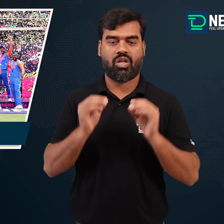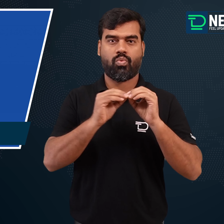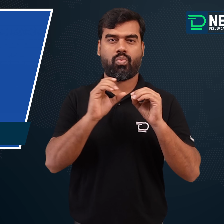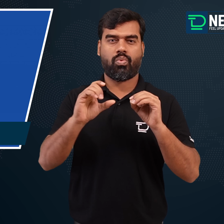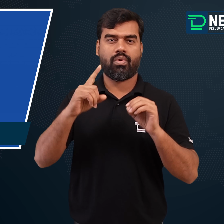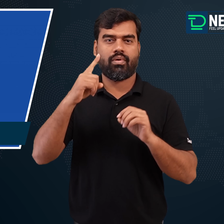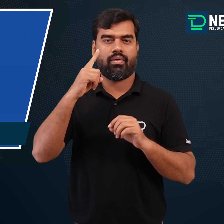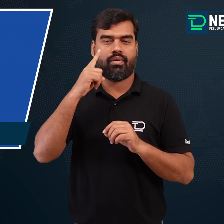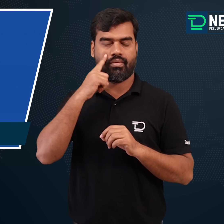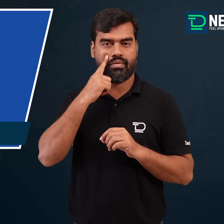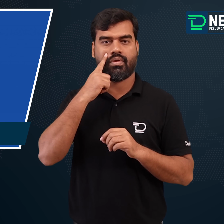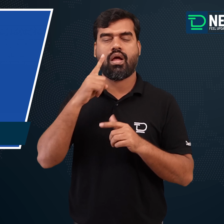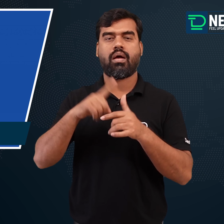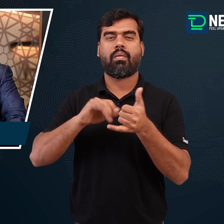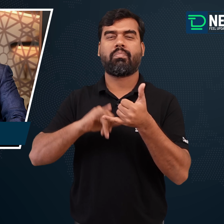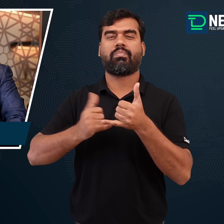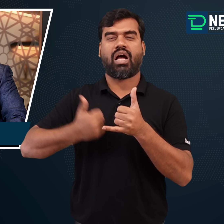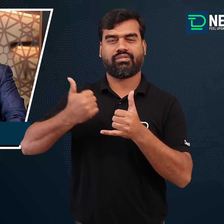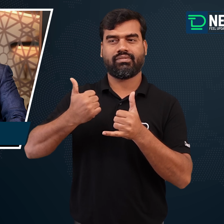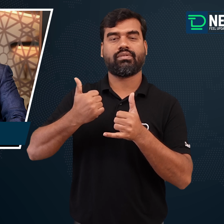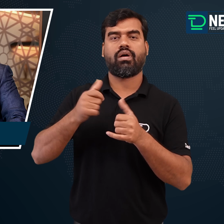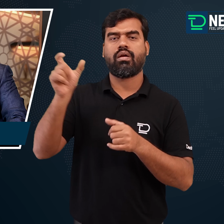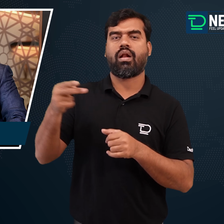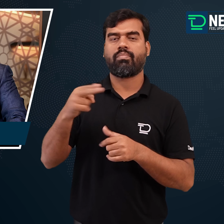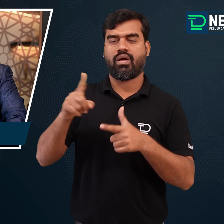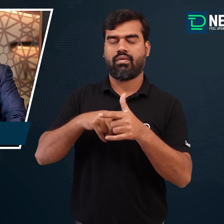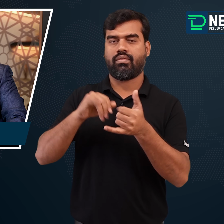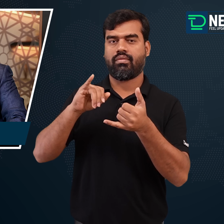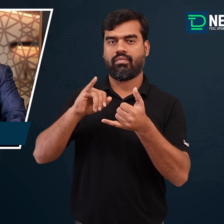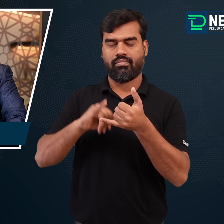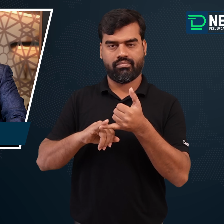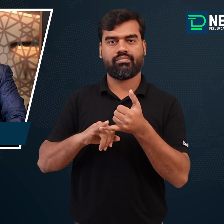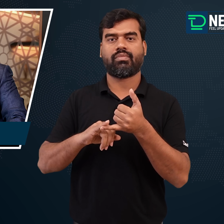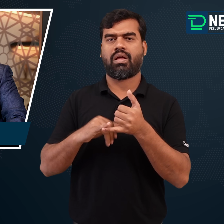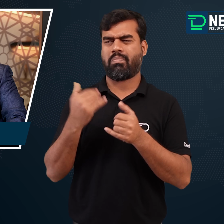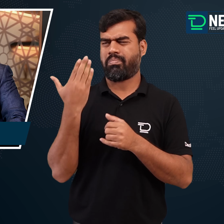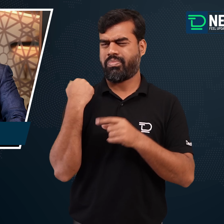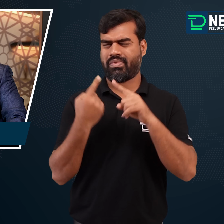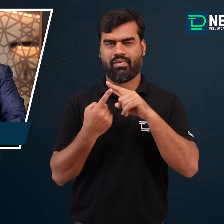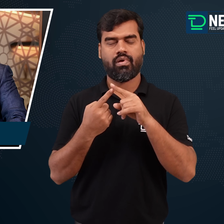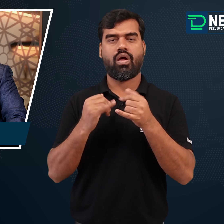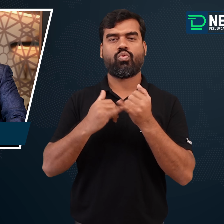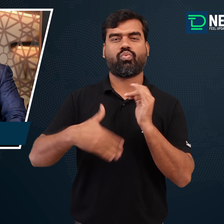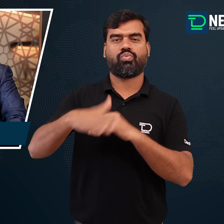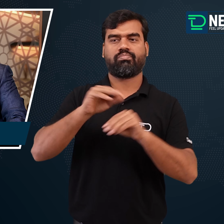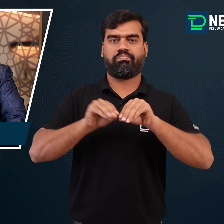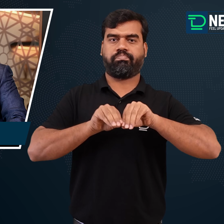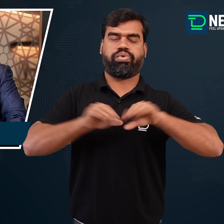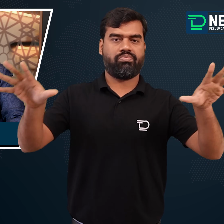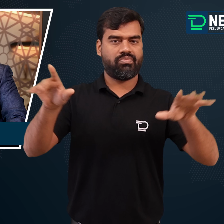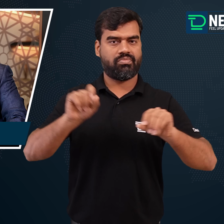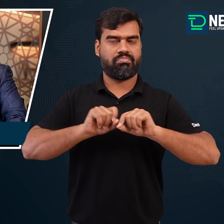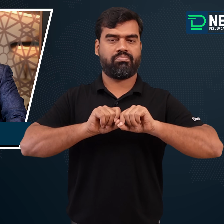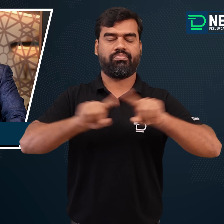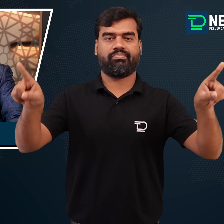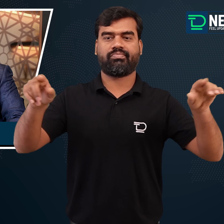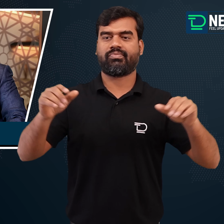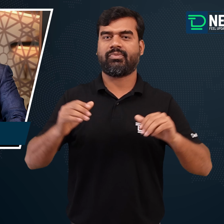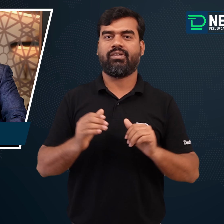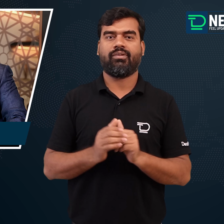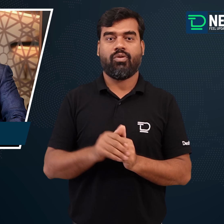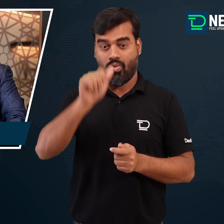BCCI secretary Jay Shah confirmed on social media on tuesday